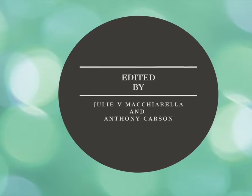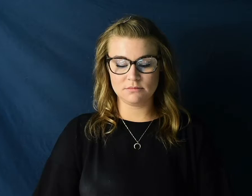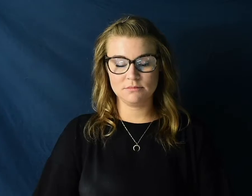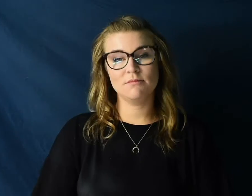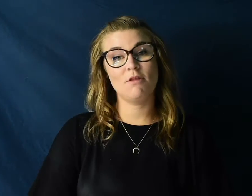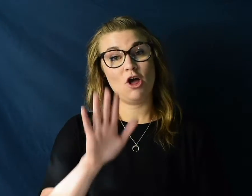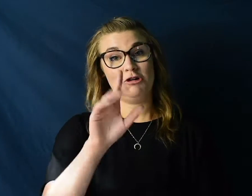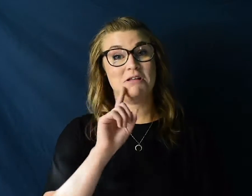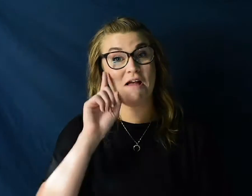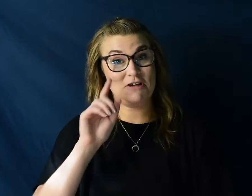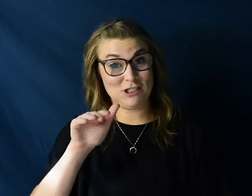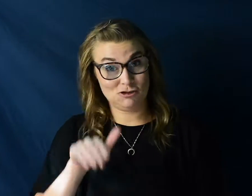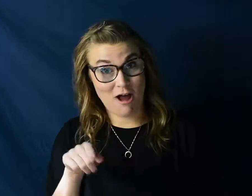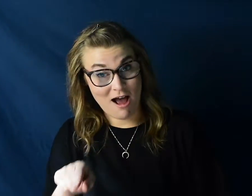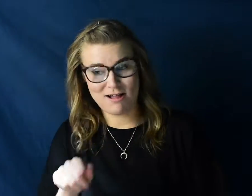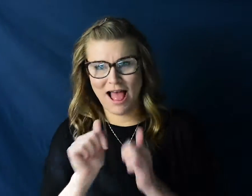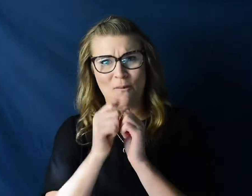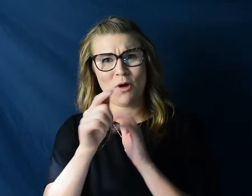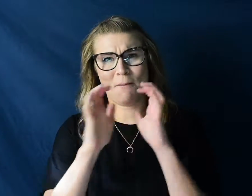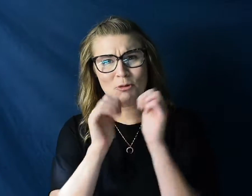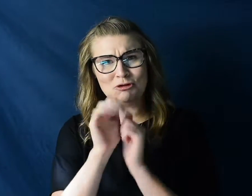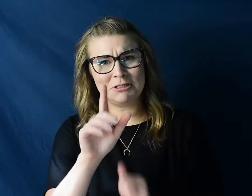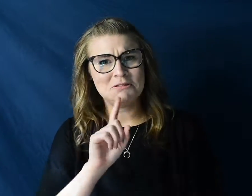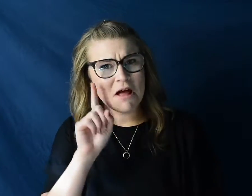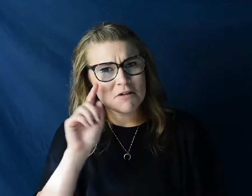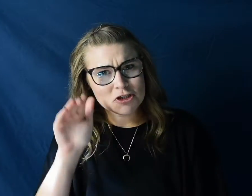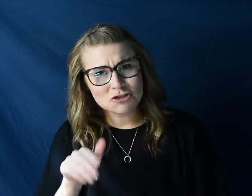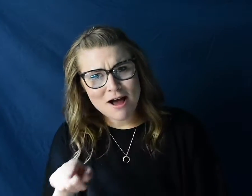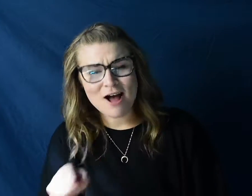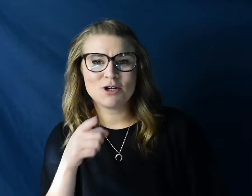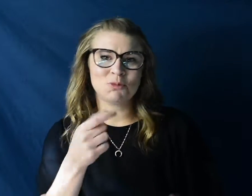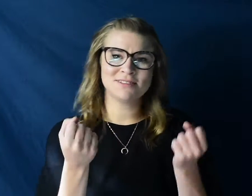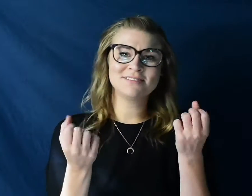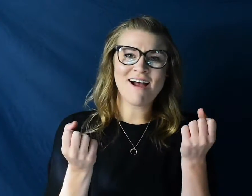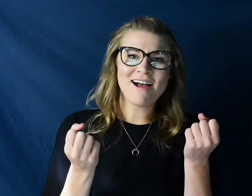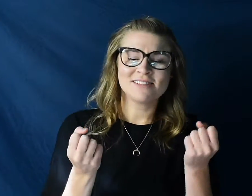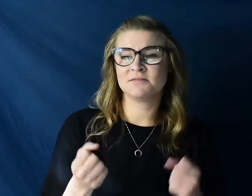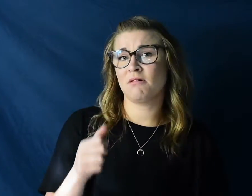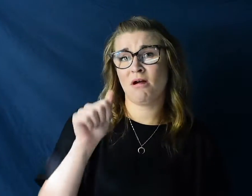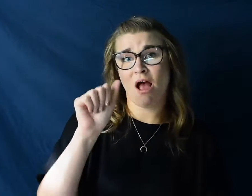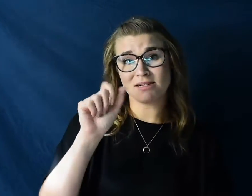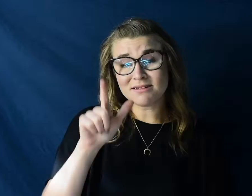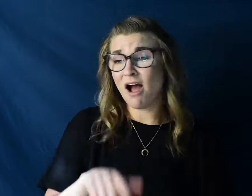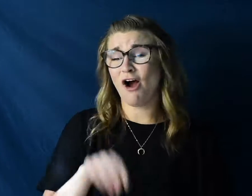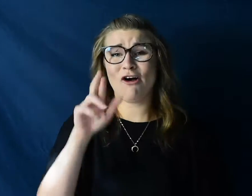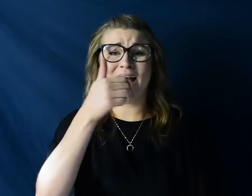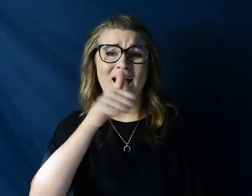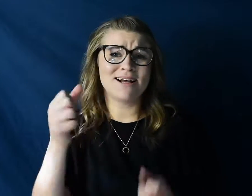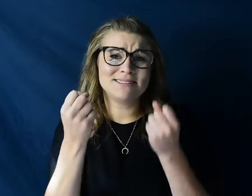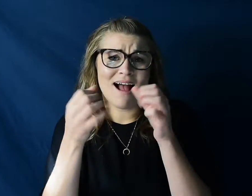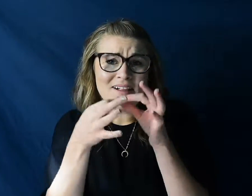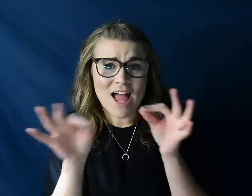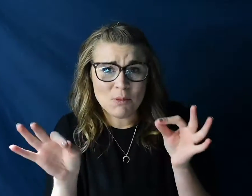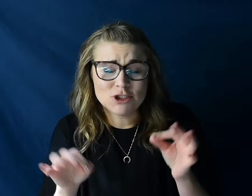[voice over] Your Deaf Child, how do you communicate with your Deaf child? You sign, you can use ASL